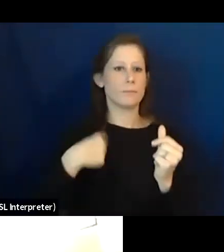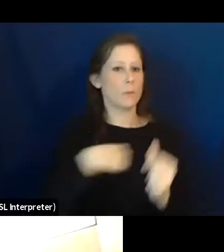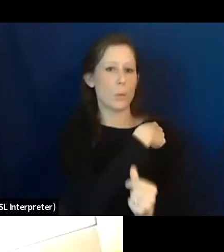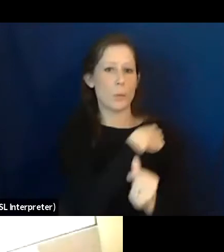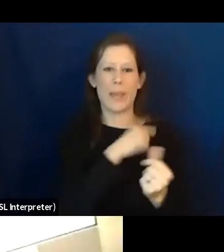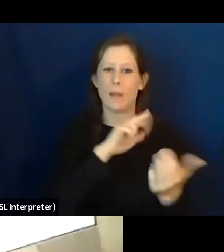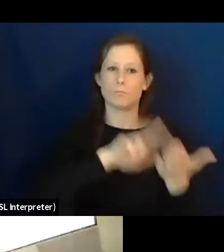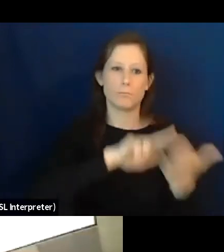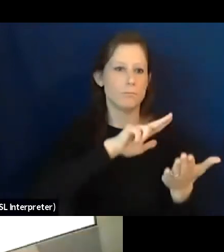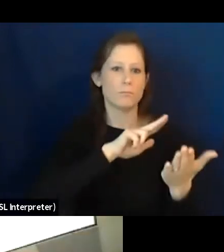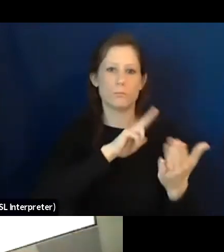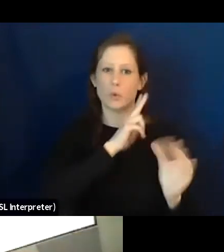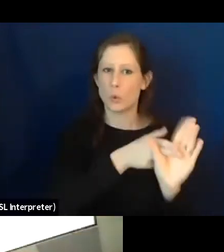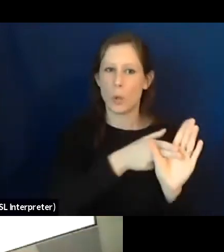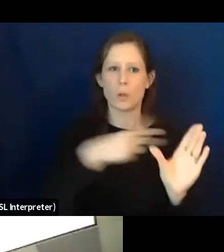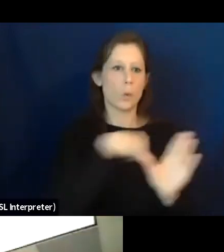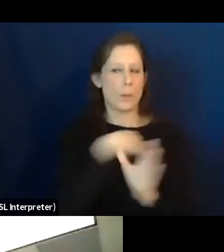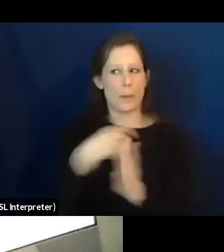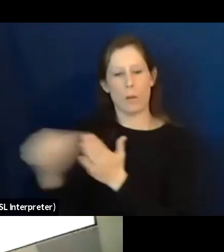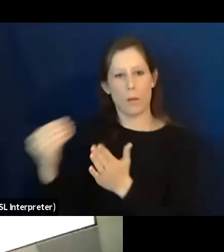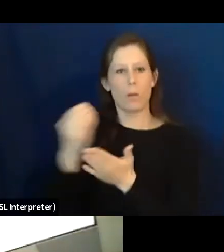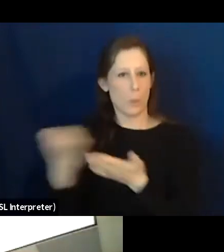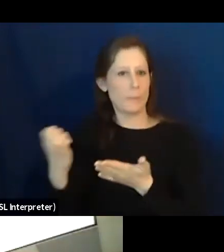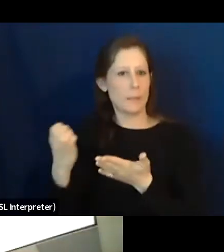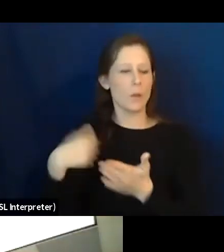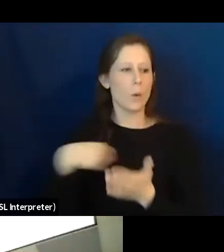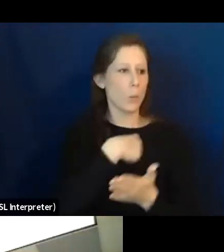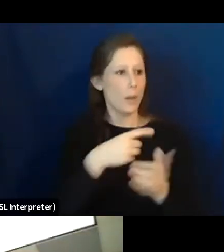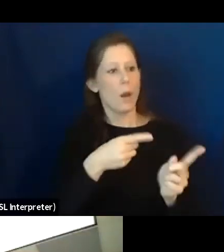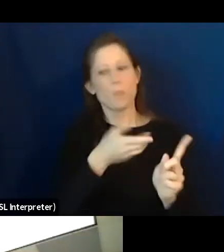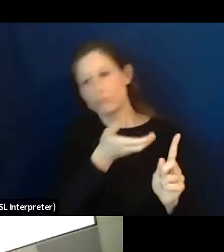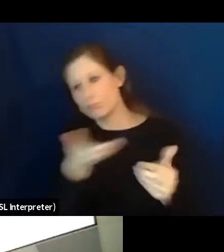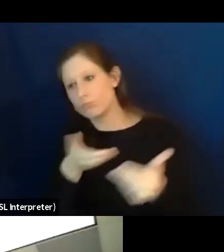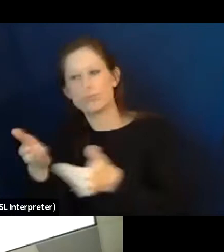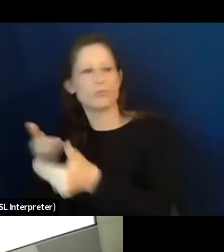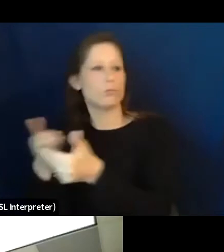the equipment and sort of made some introductions to him around town. And we just couldn't have